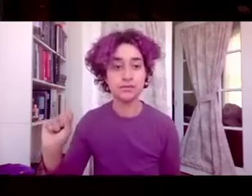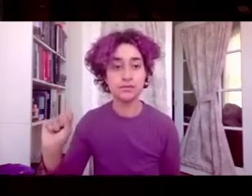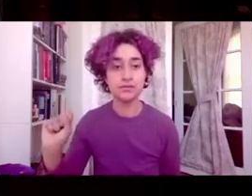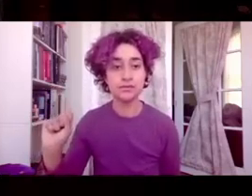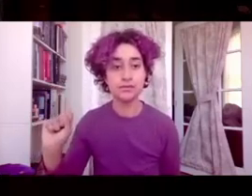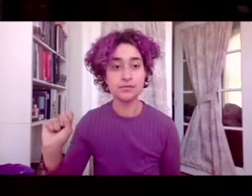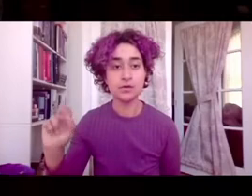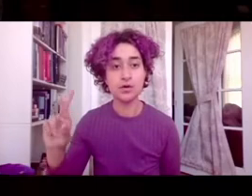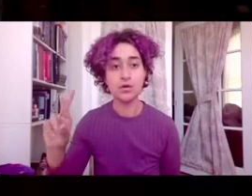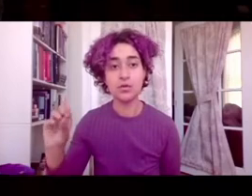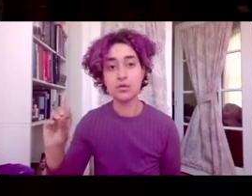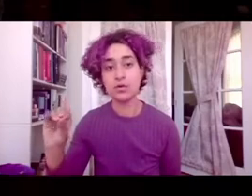Rosa Parks,